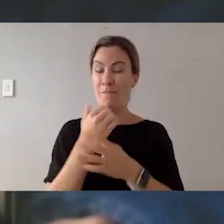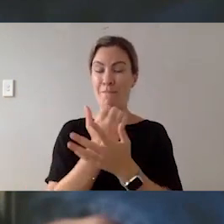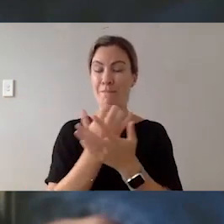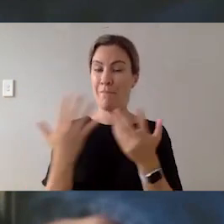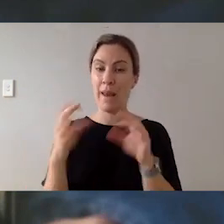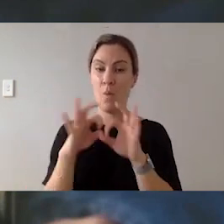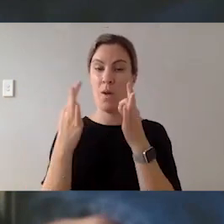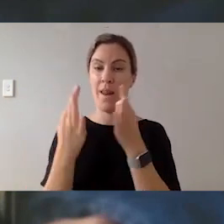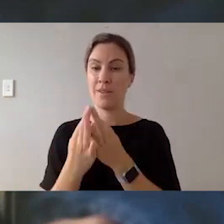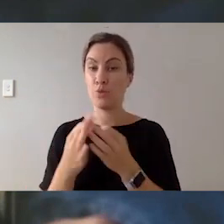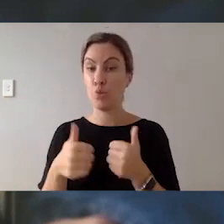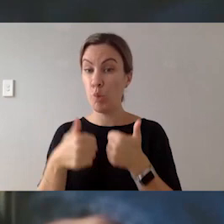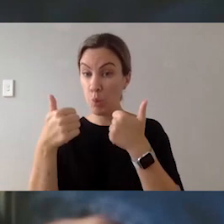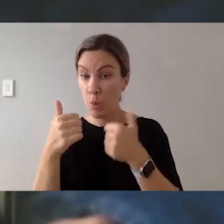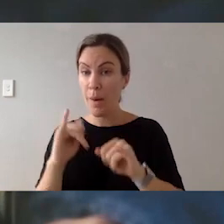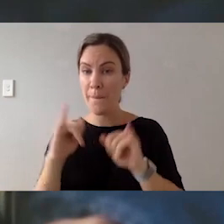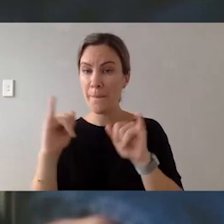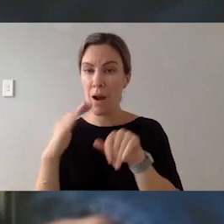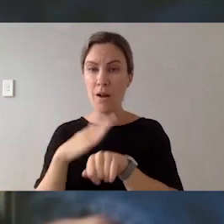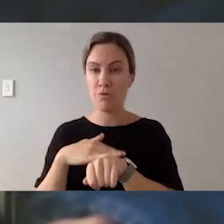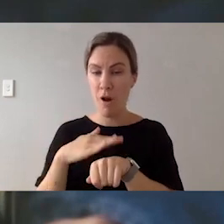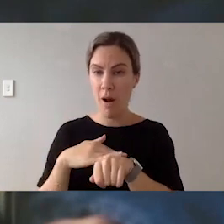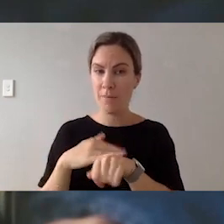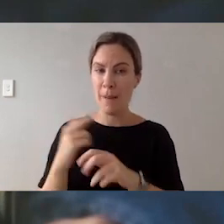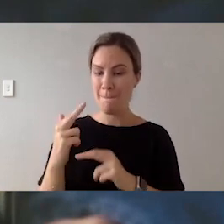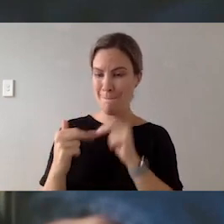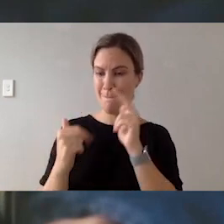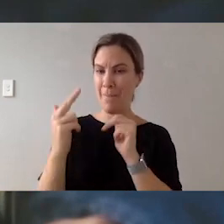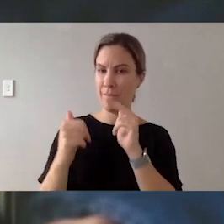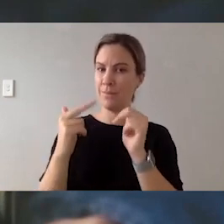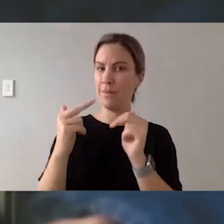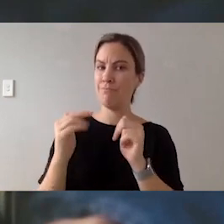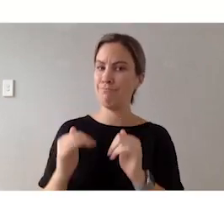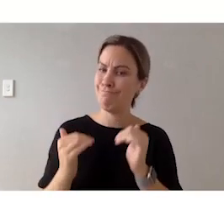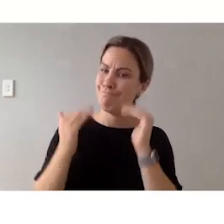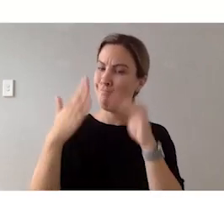on building a high-performance culture. What I've found is there's